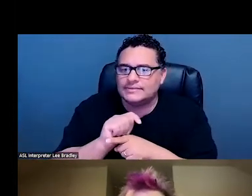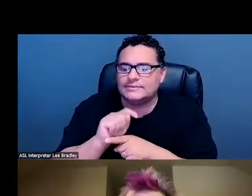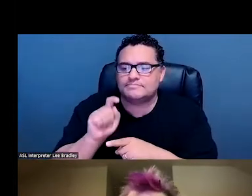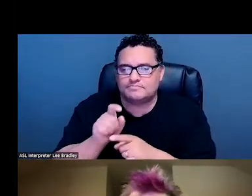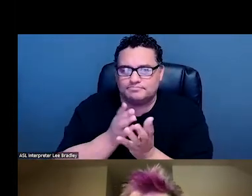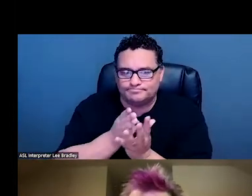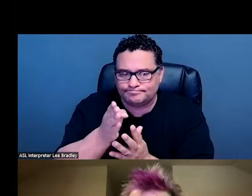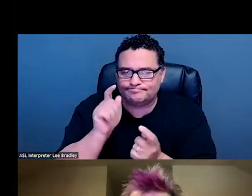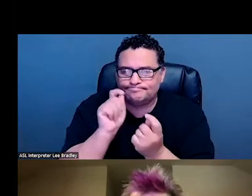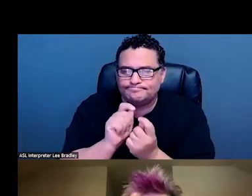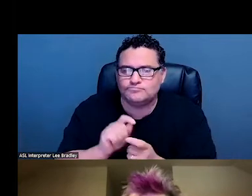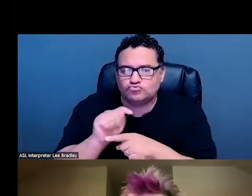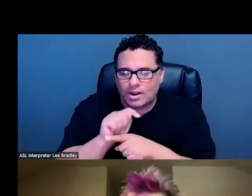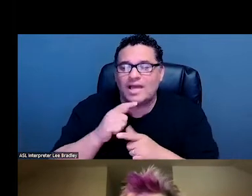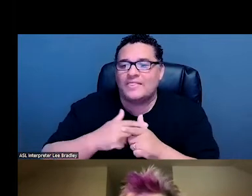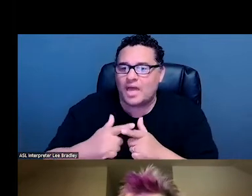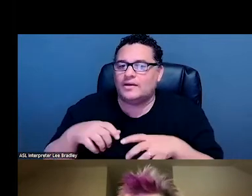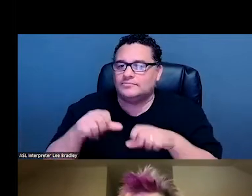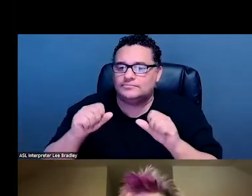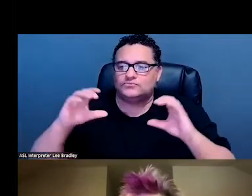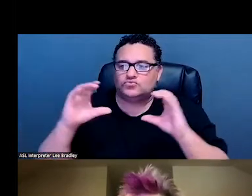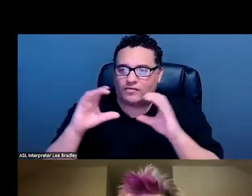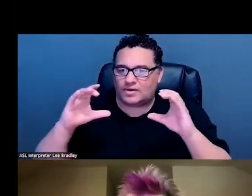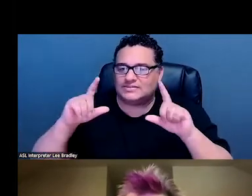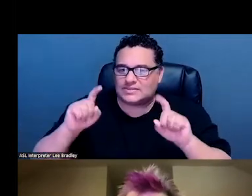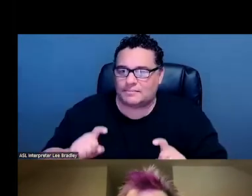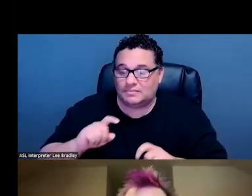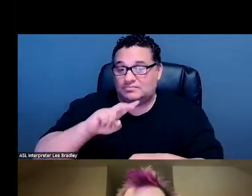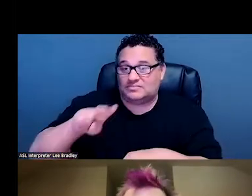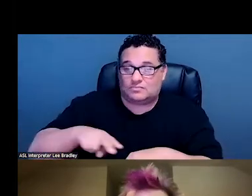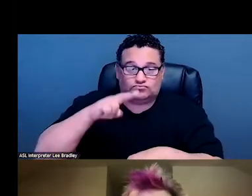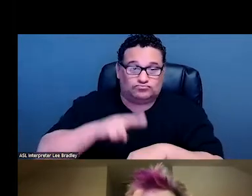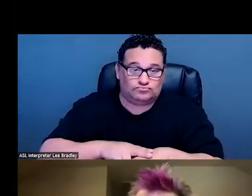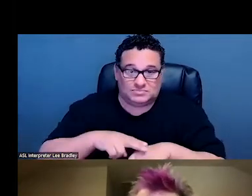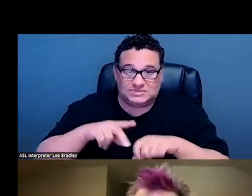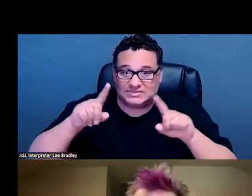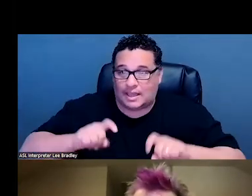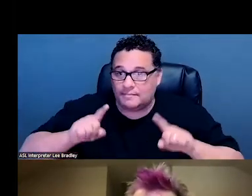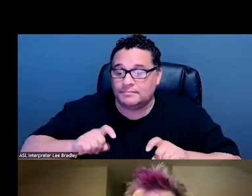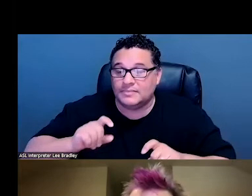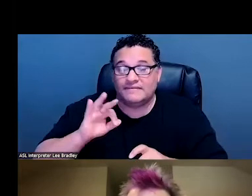TO TAKE CERTIFICATION EXAM. THIS IS A NATIONAL EXAMINATION. IF THEY PASS THAT EXAM, THEY GO FROM